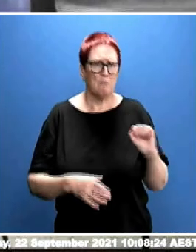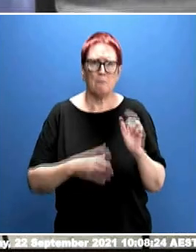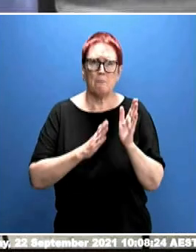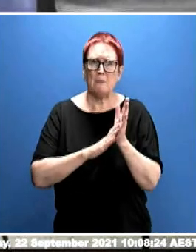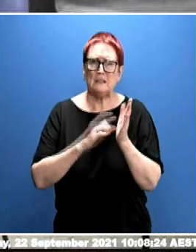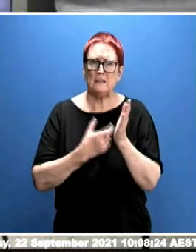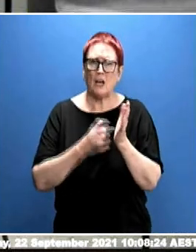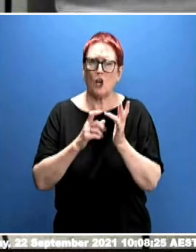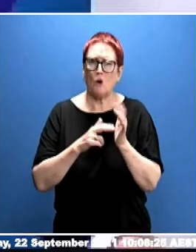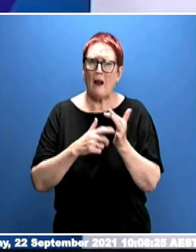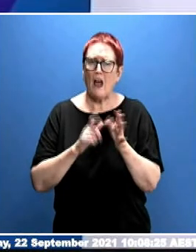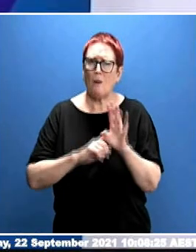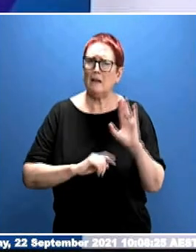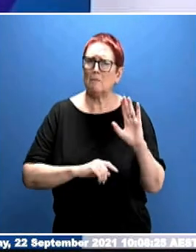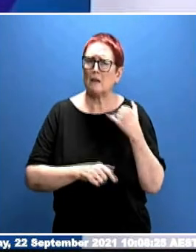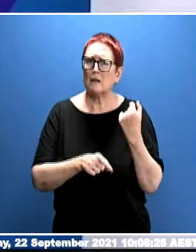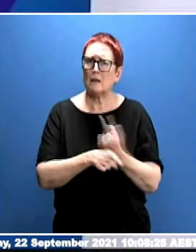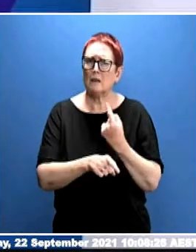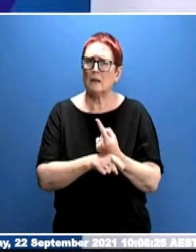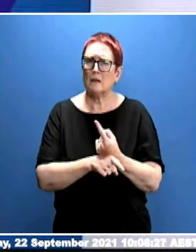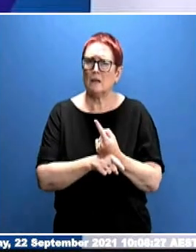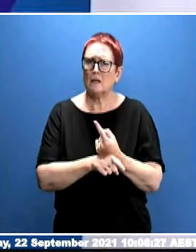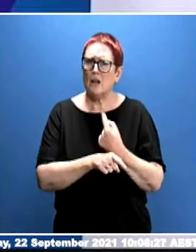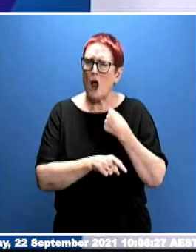has just communicated that the notice has been superceded;